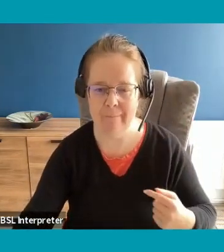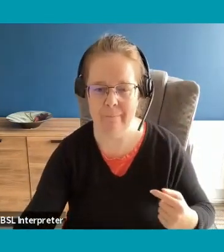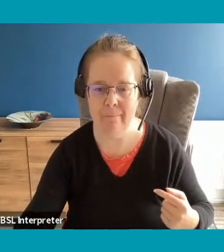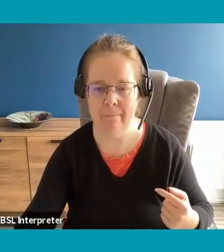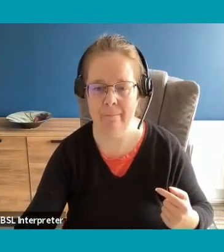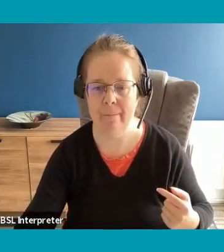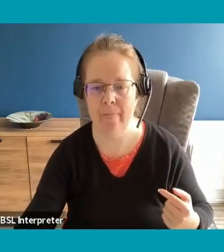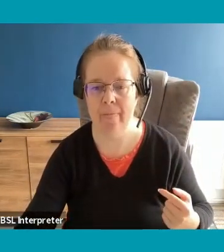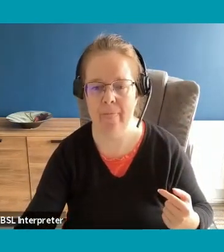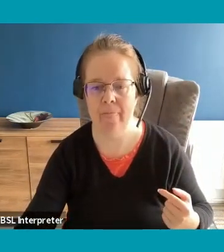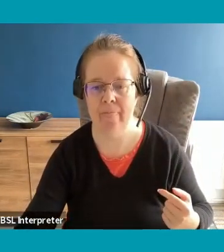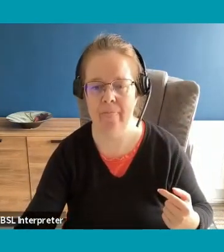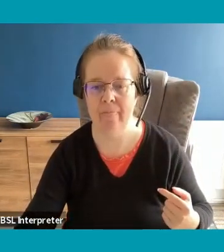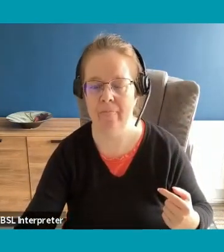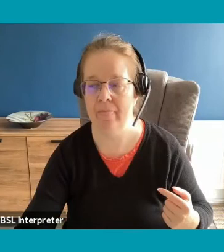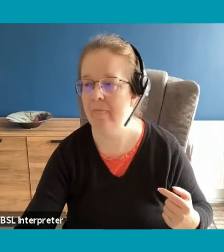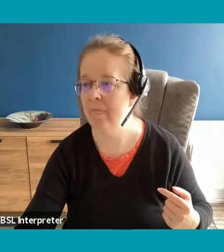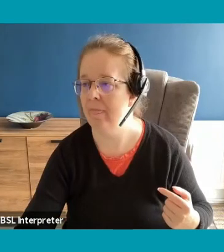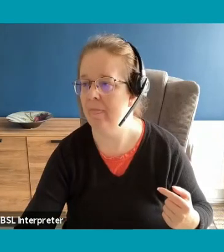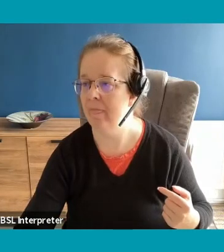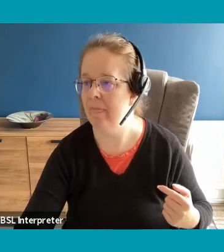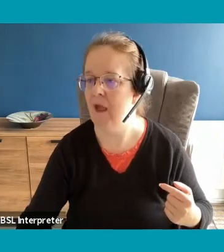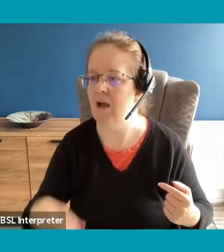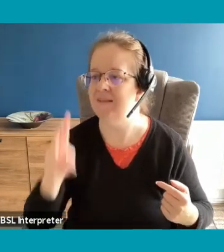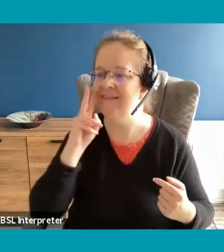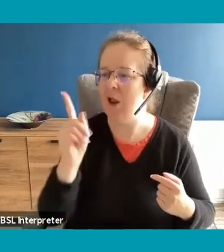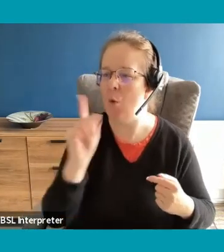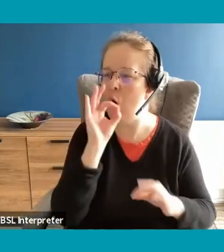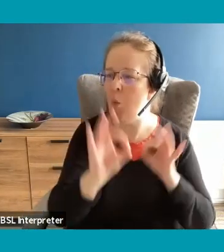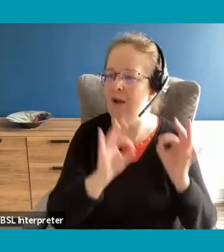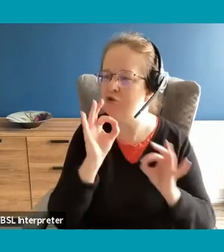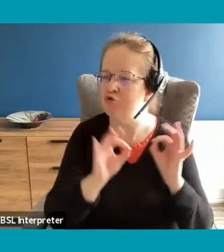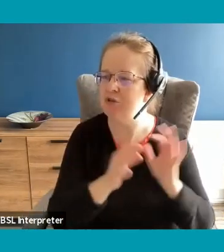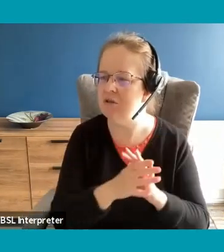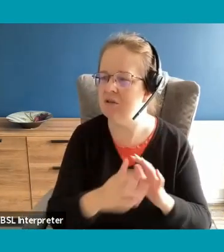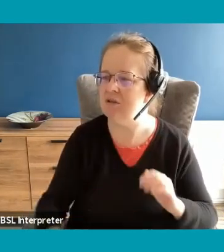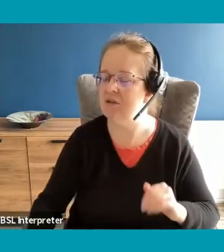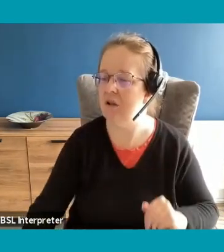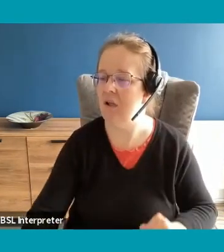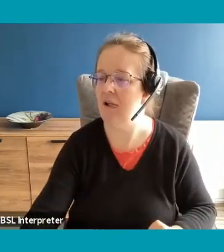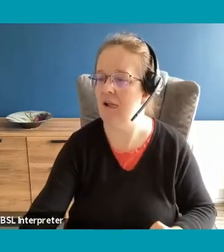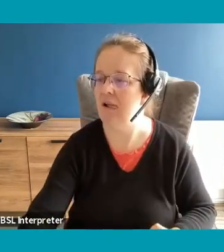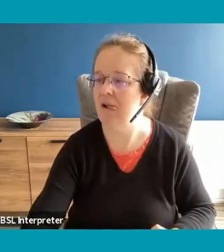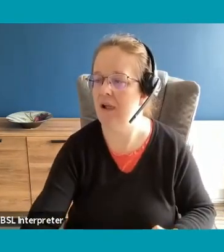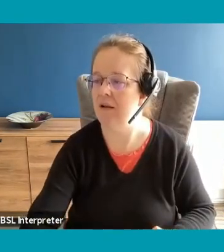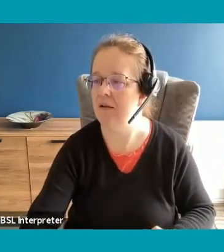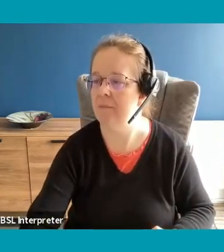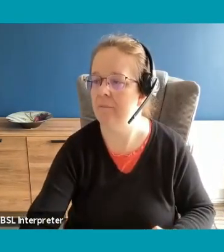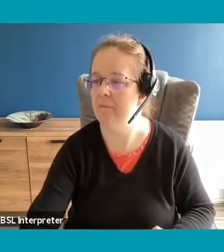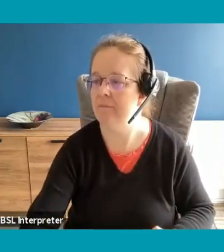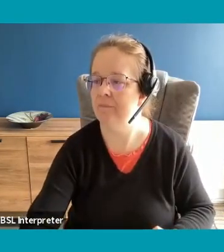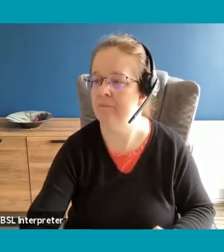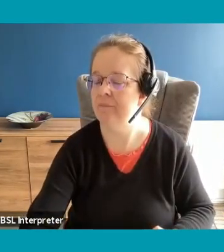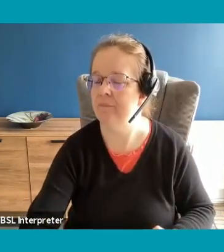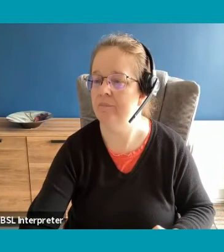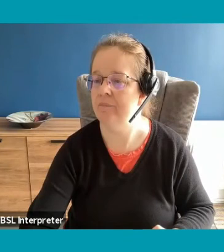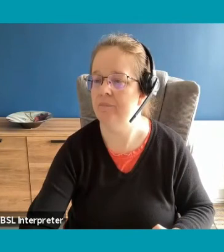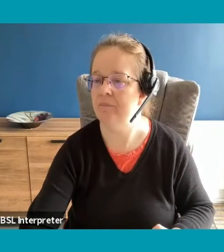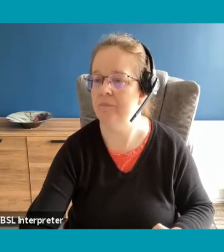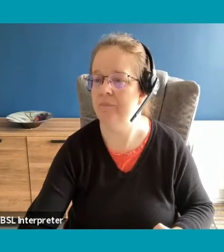see what questions there are. OK, one question here is this is interesting? Why? Why are you?